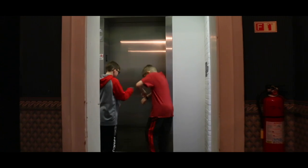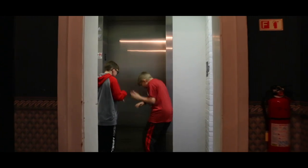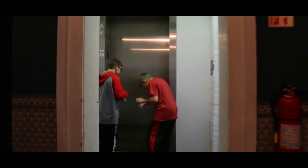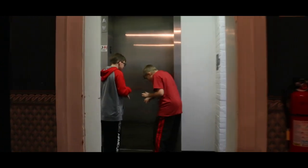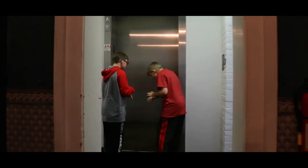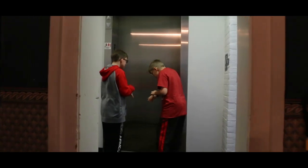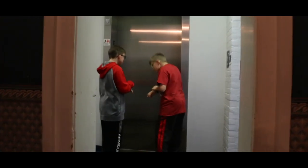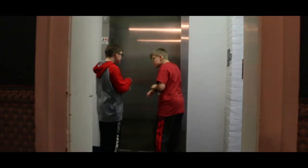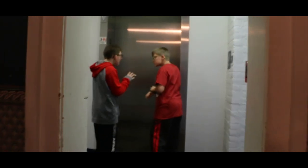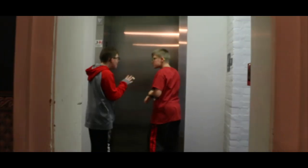It's 4:00 now!